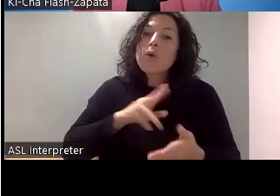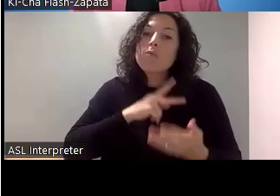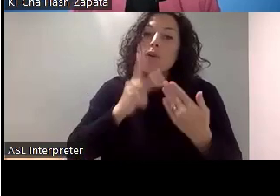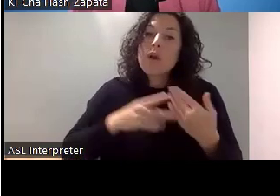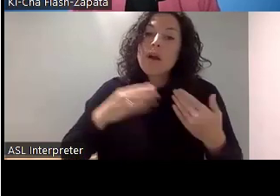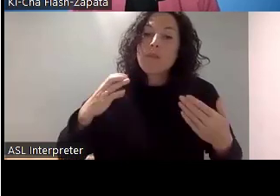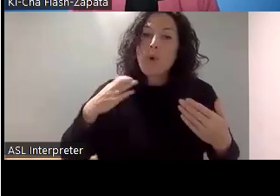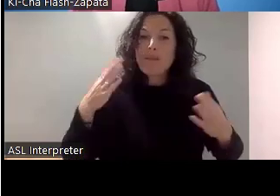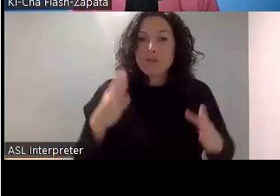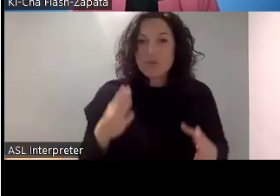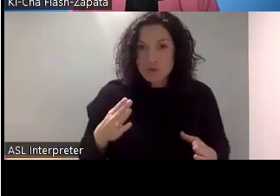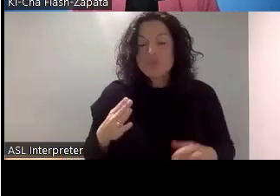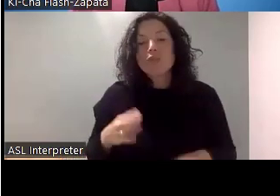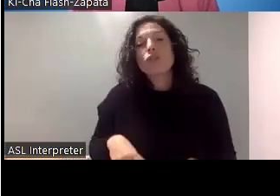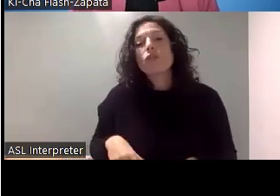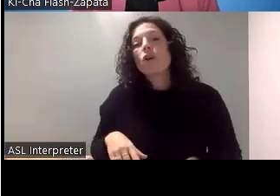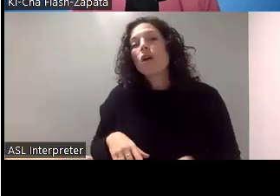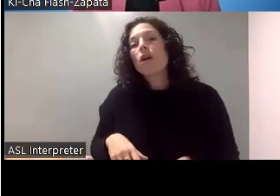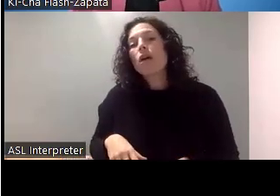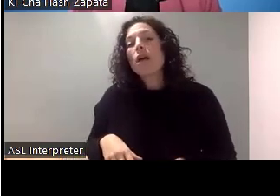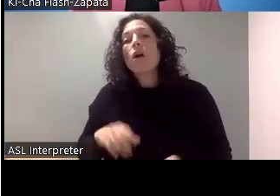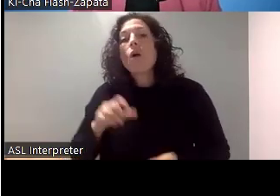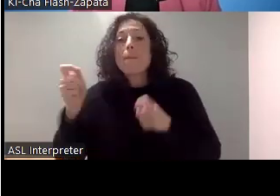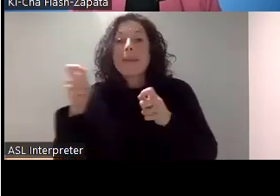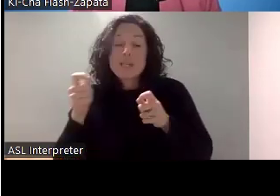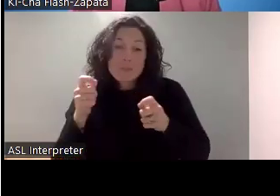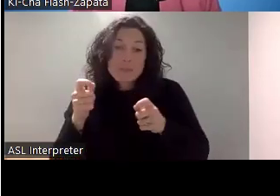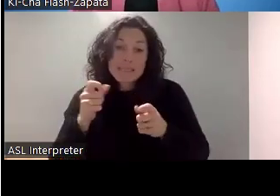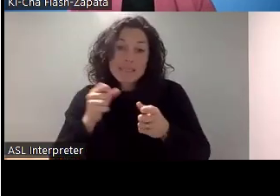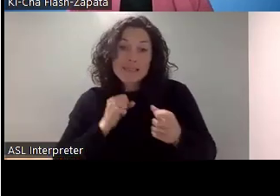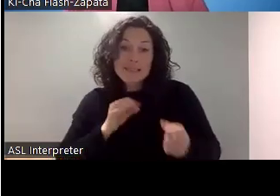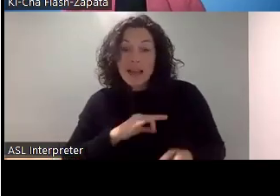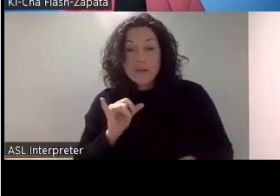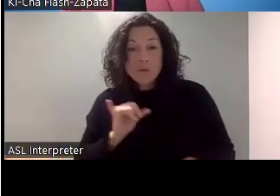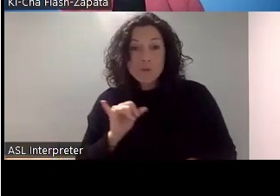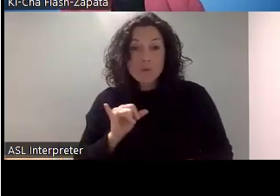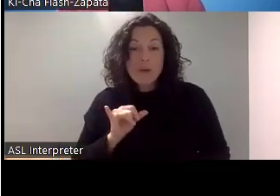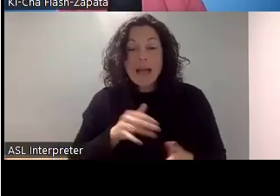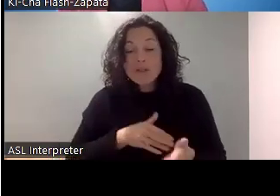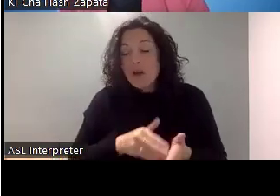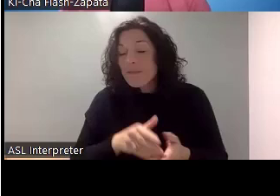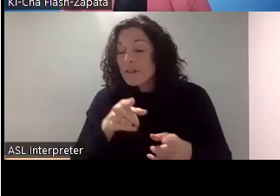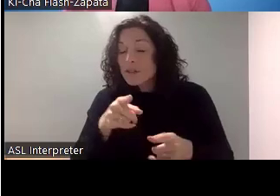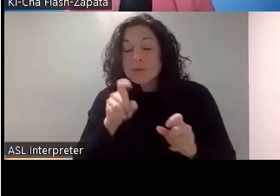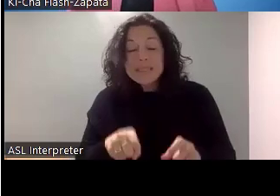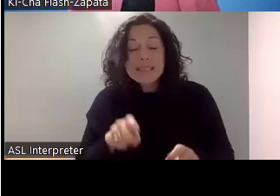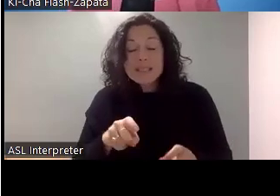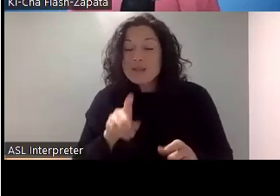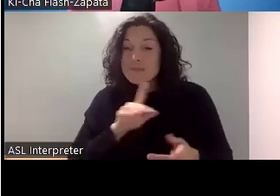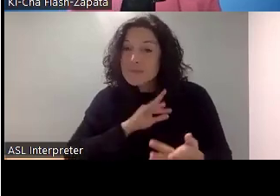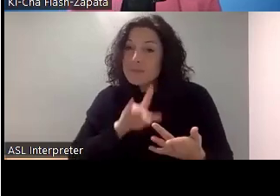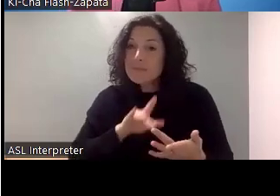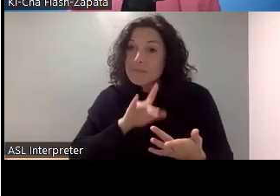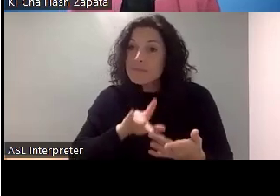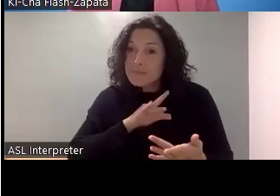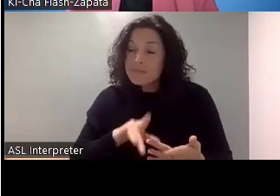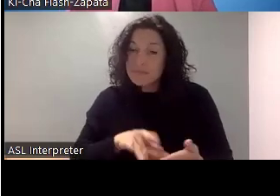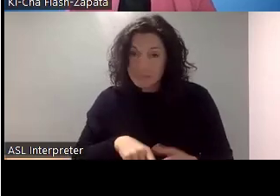and/or grants management staff as often as you need, just in case you're not sure about things.